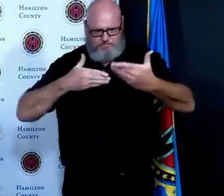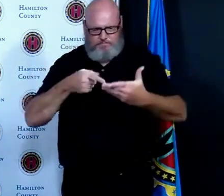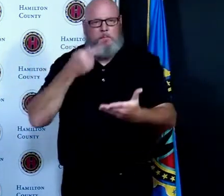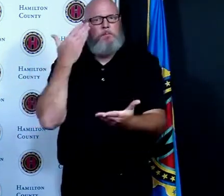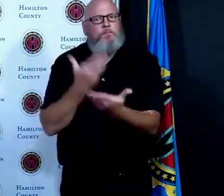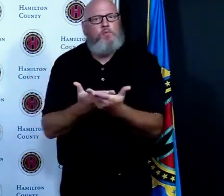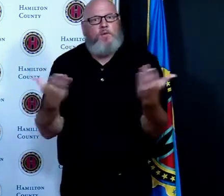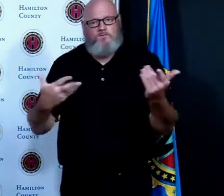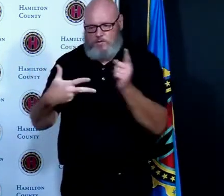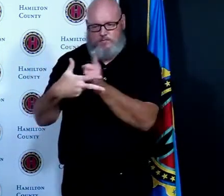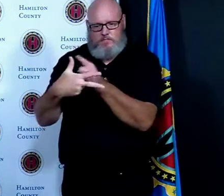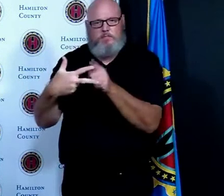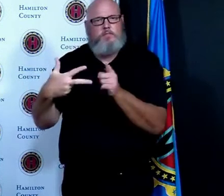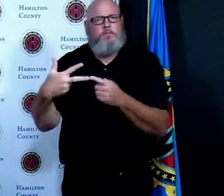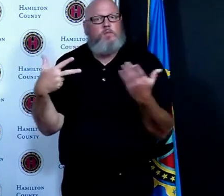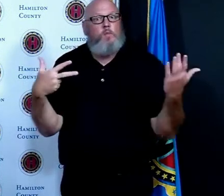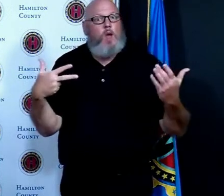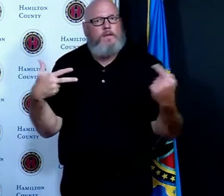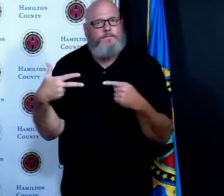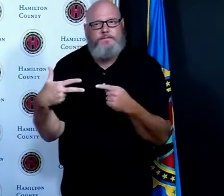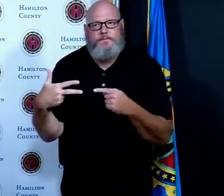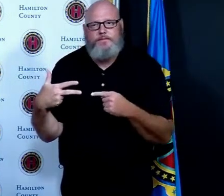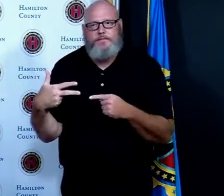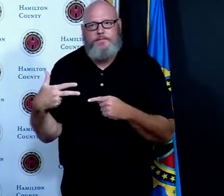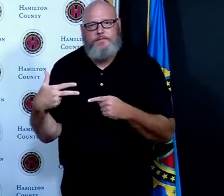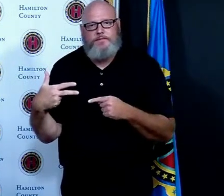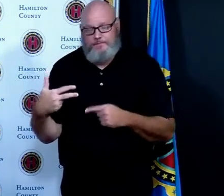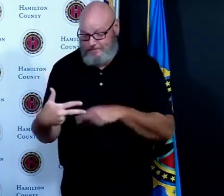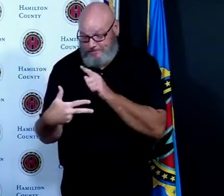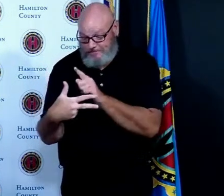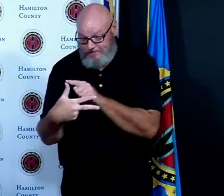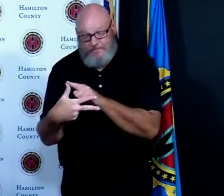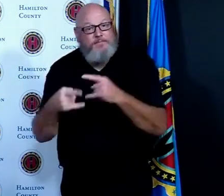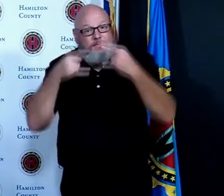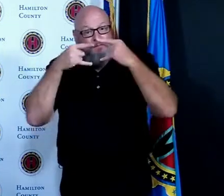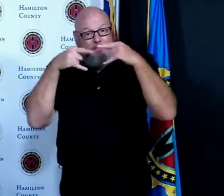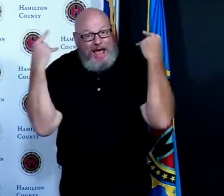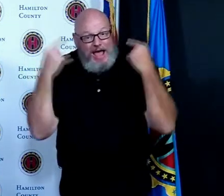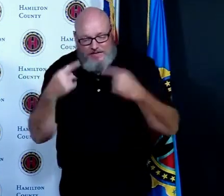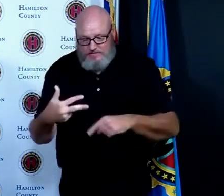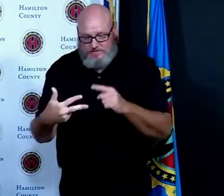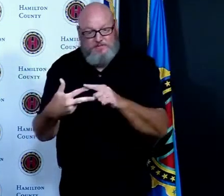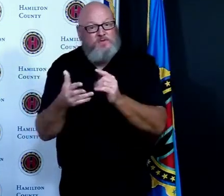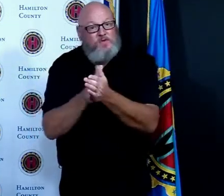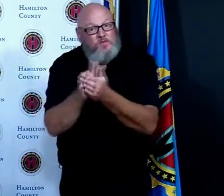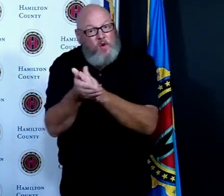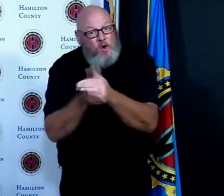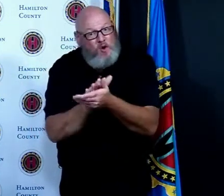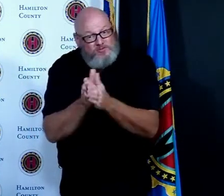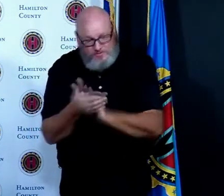community social distancing washing your hands and making sure that you wear a mask that really will